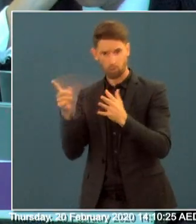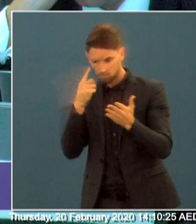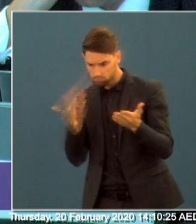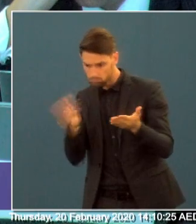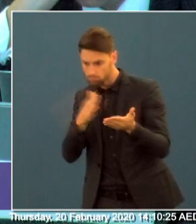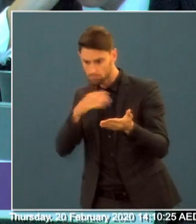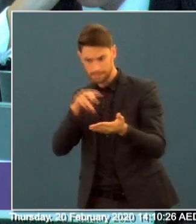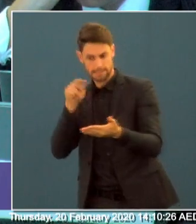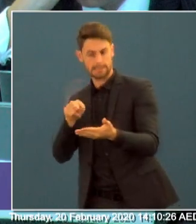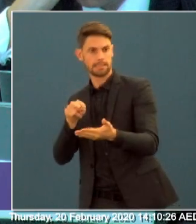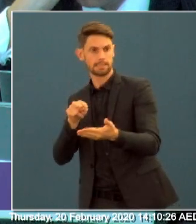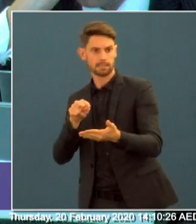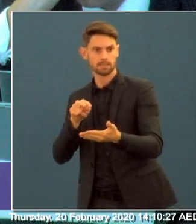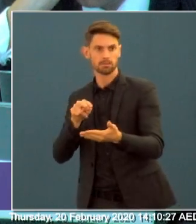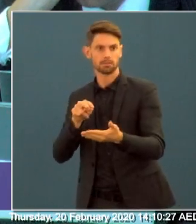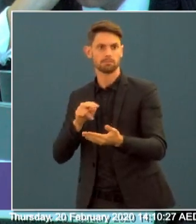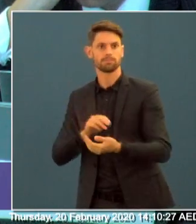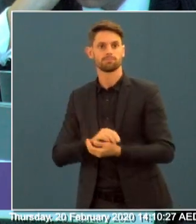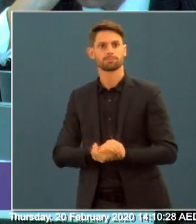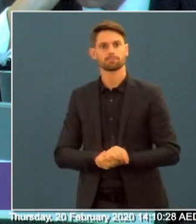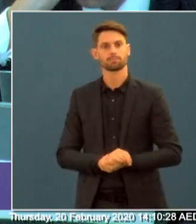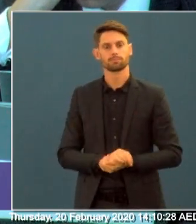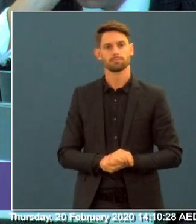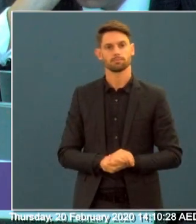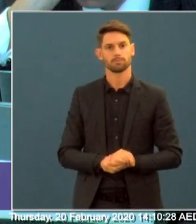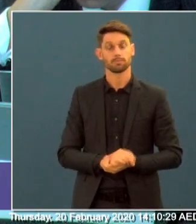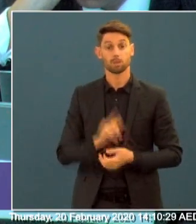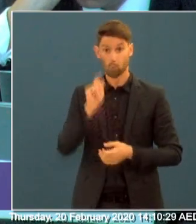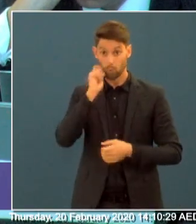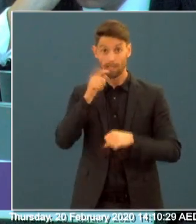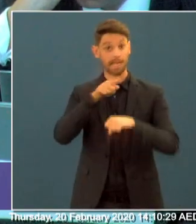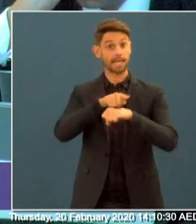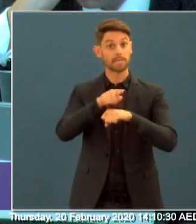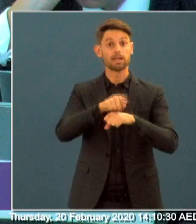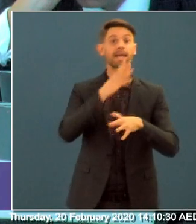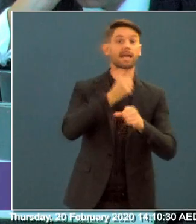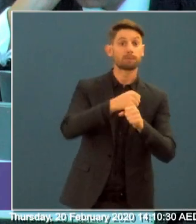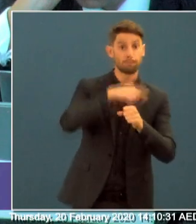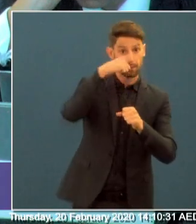And it's a document that some of the witnesses giving evidence next week will also refer to.